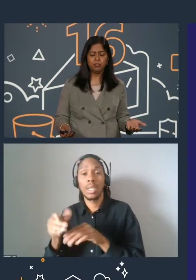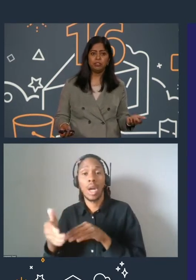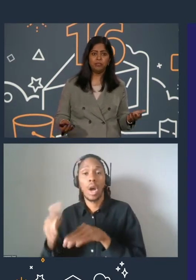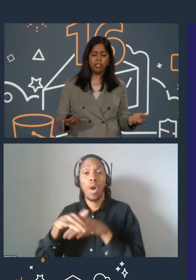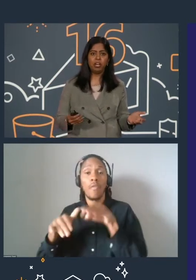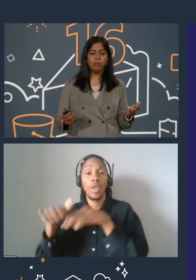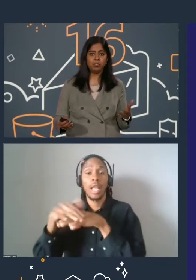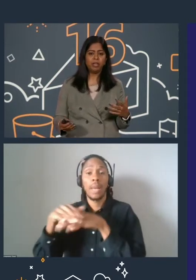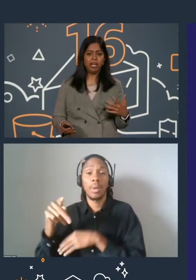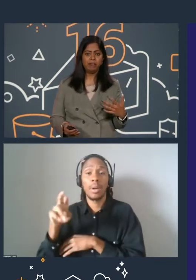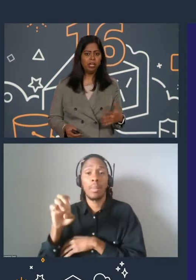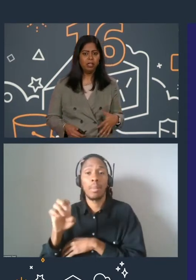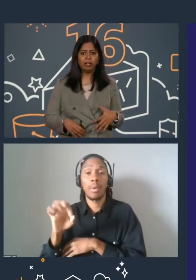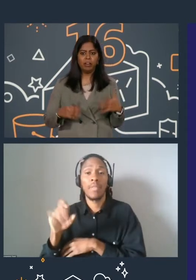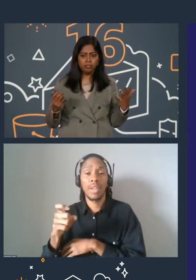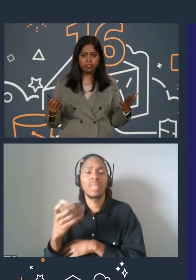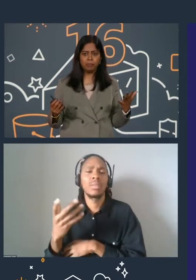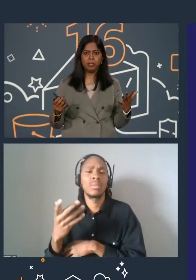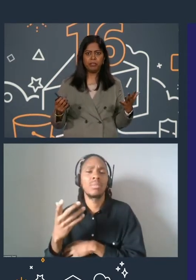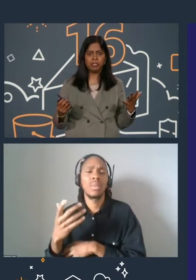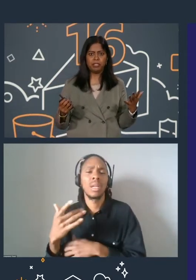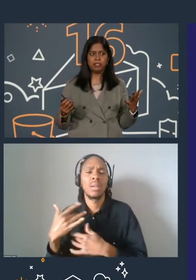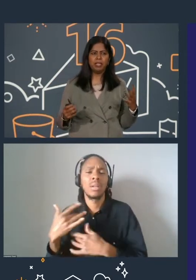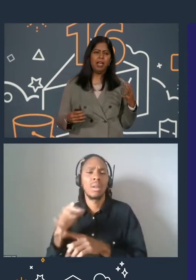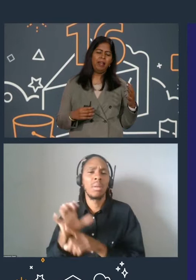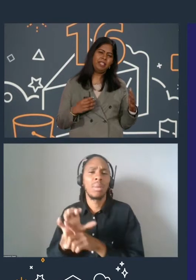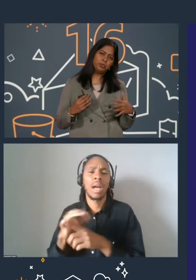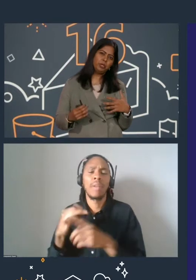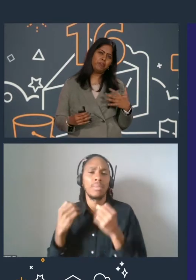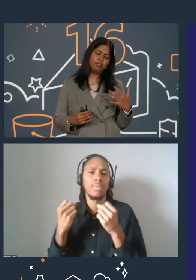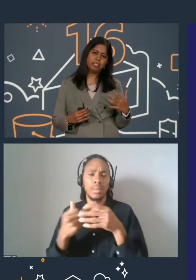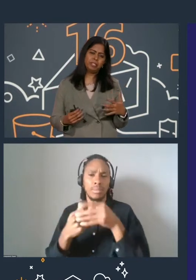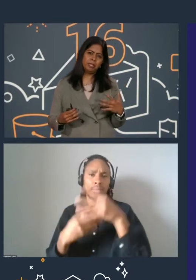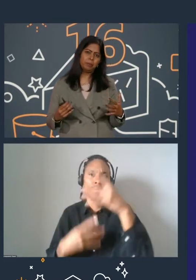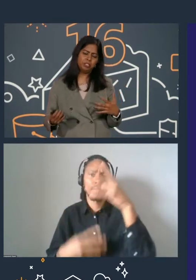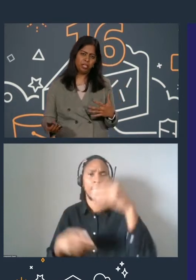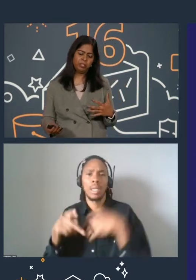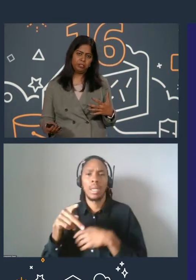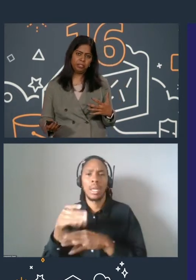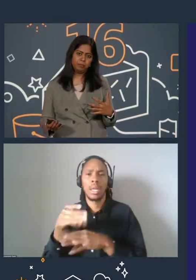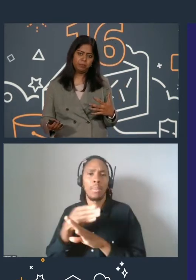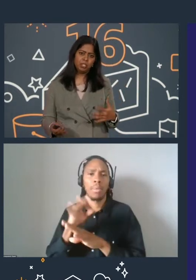So it's very common to have like hundreds of prefixes, and these workflows can get a bit challenging.